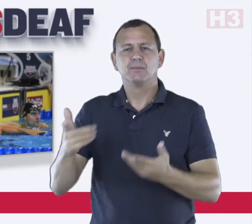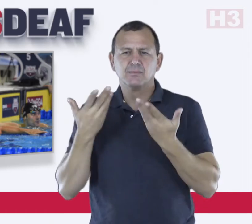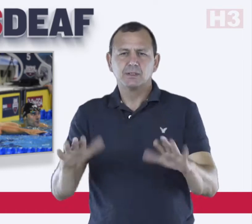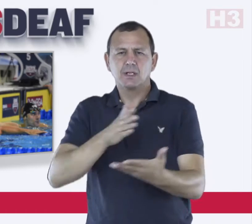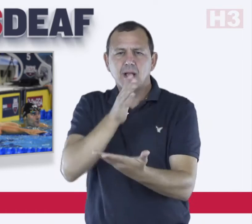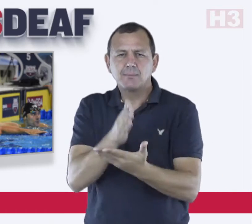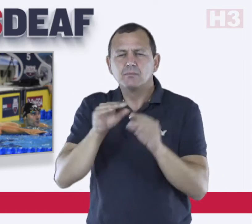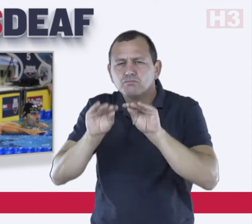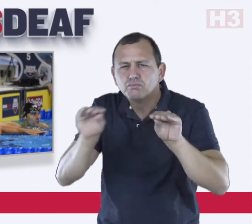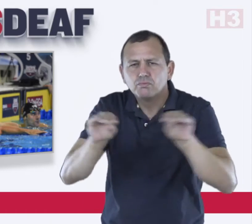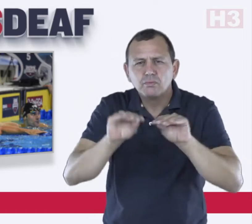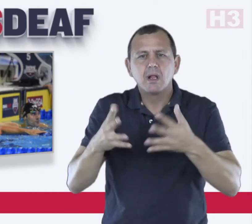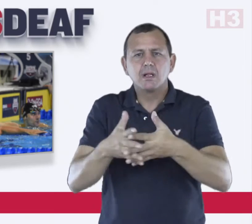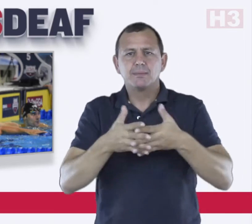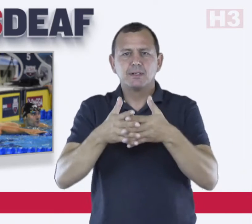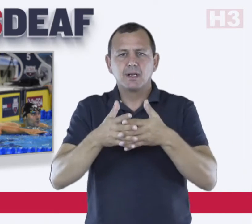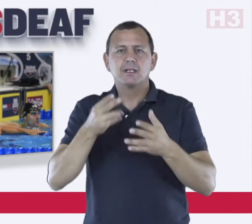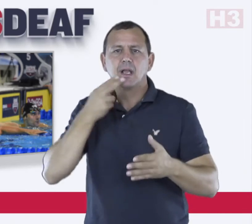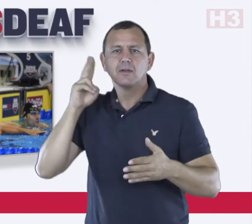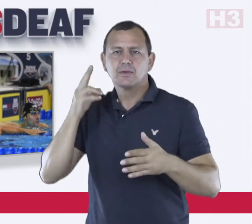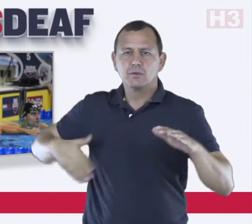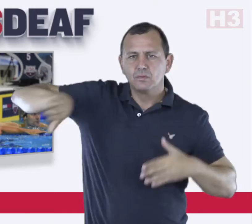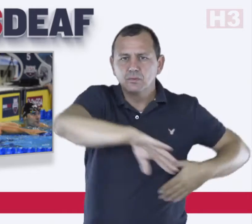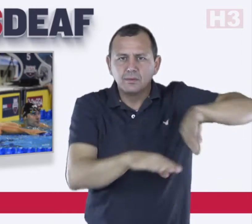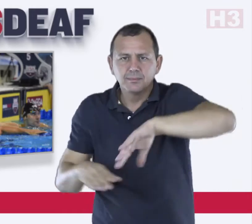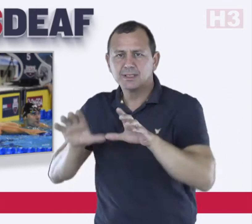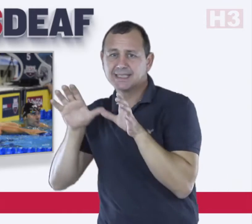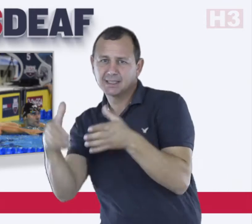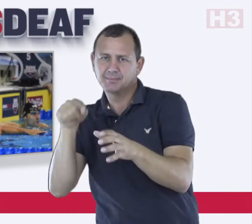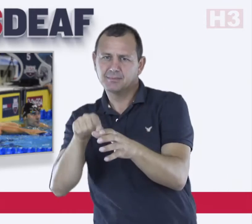He has coached the USA deaf swimming team to